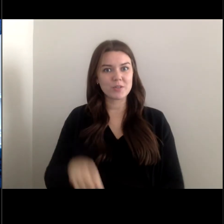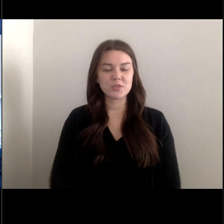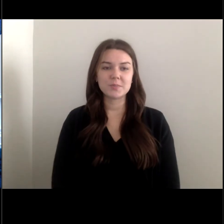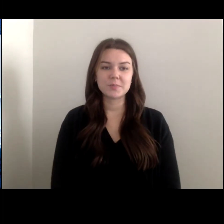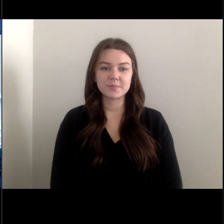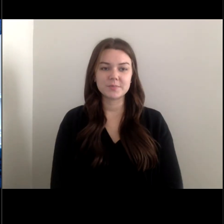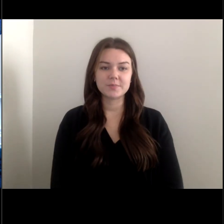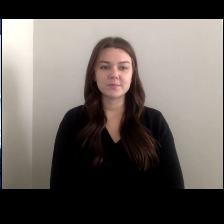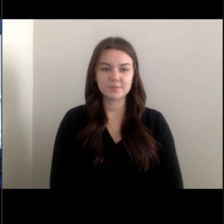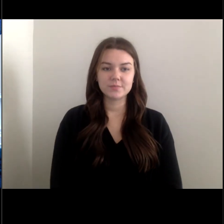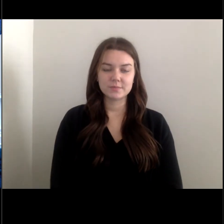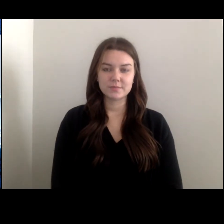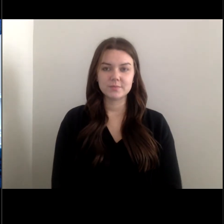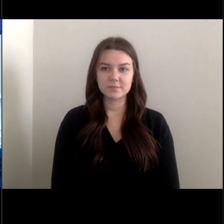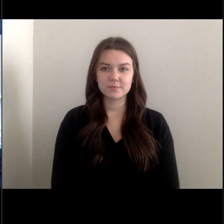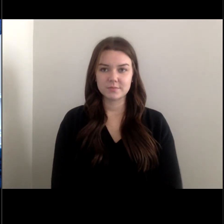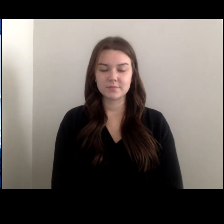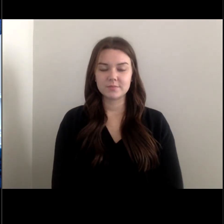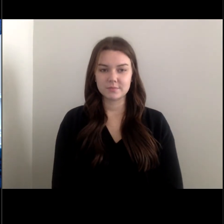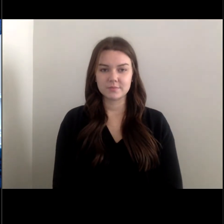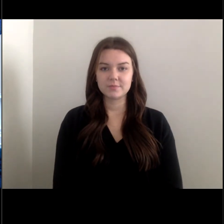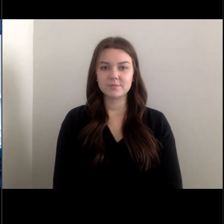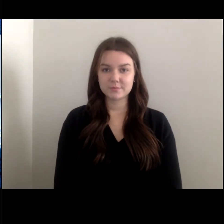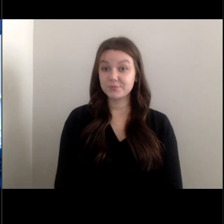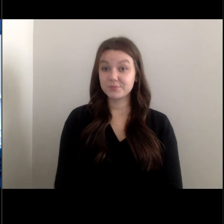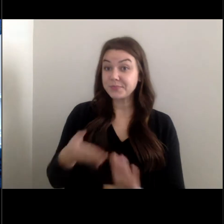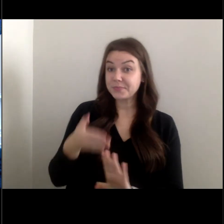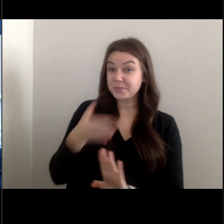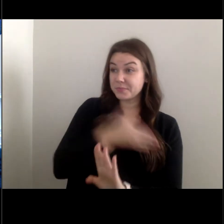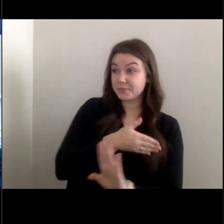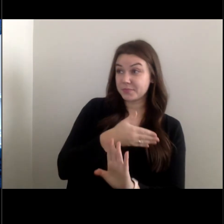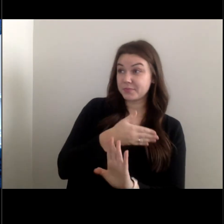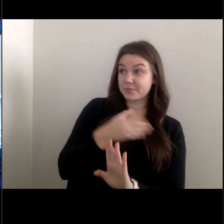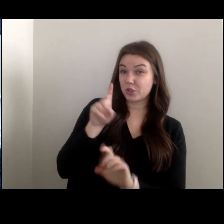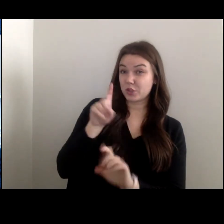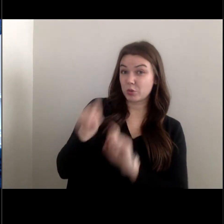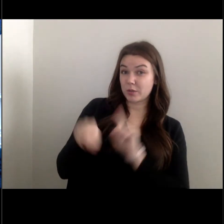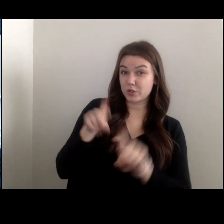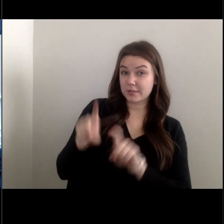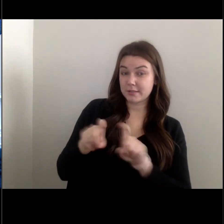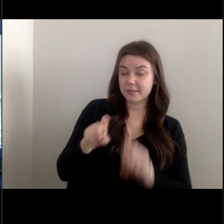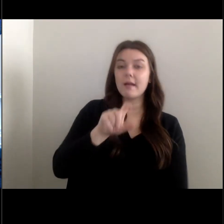[Lisa] And then going to our previous list of questions, Alice in the third grade had wanted to know,